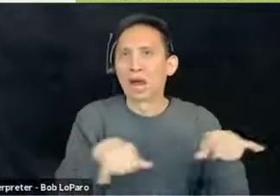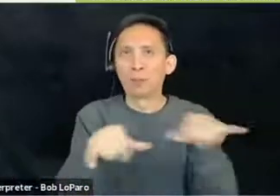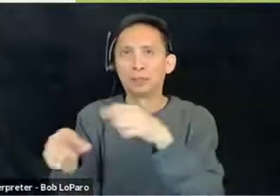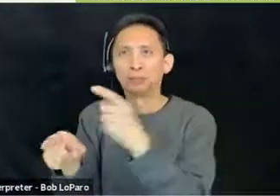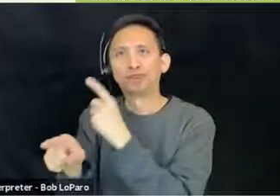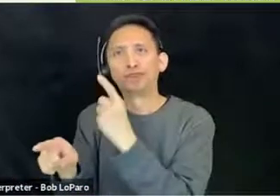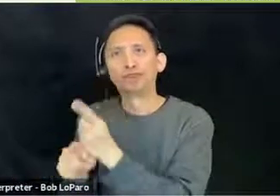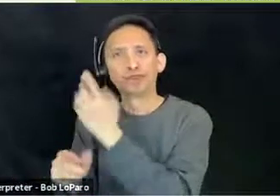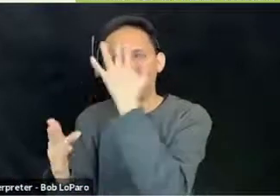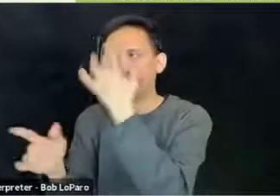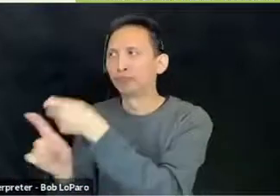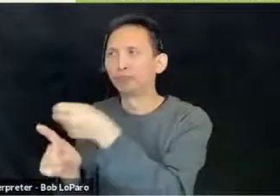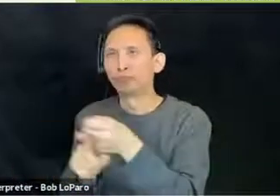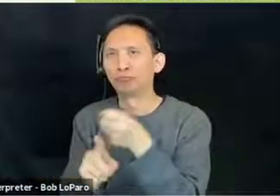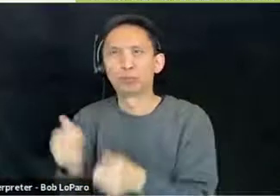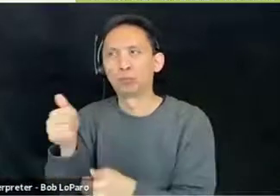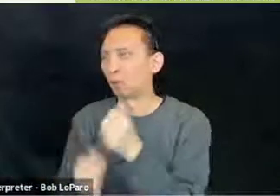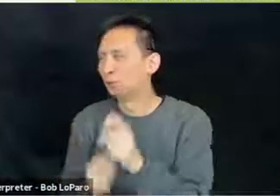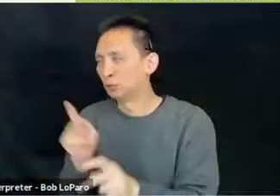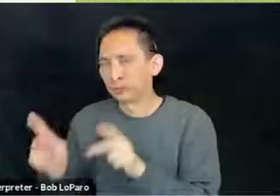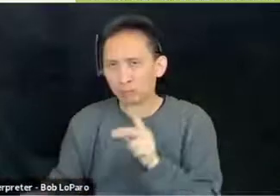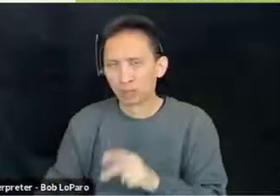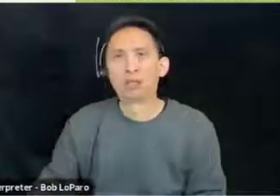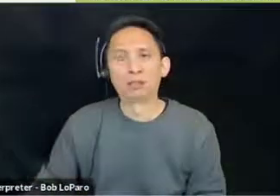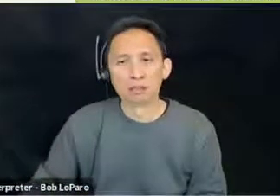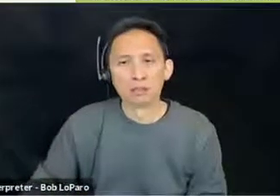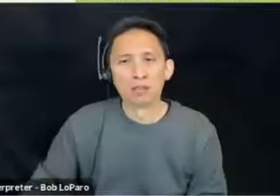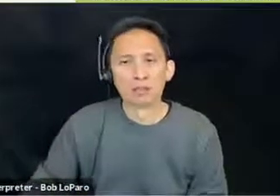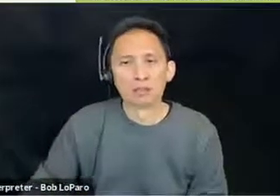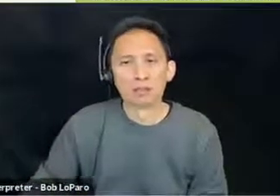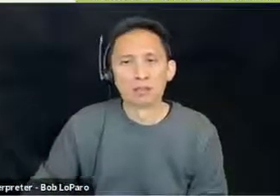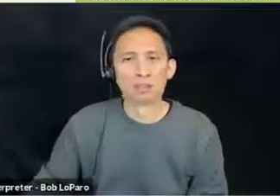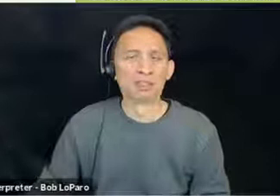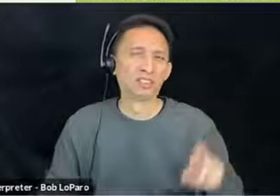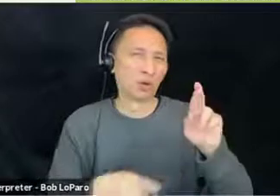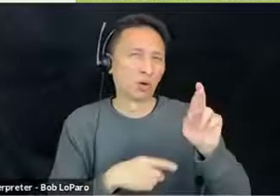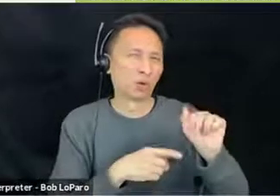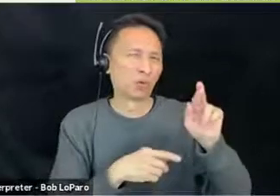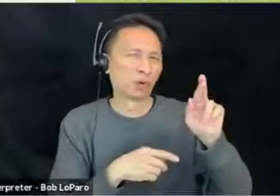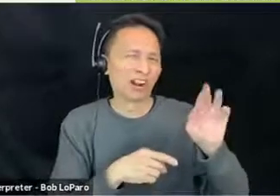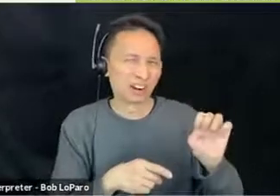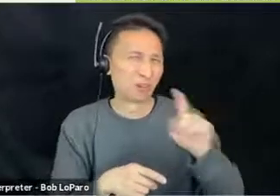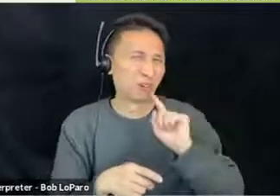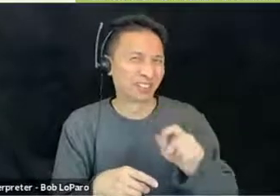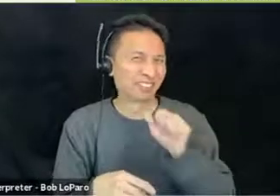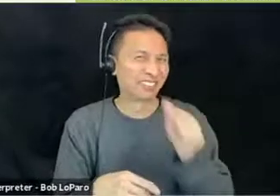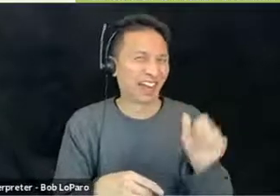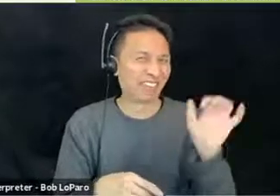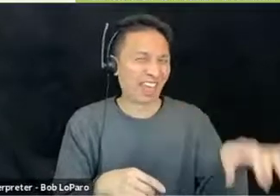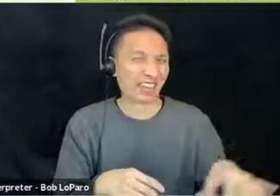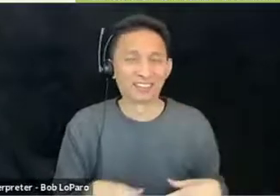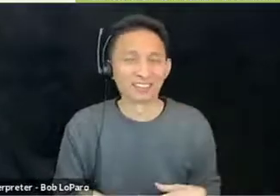so, you know, rare is not rare, 1 in 10 people are impacted,